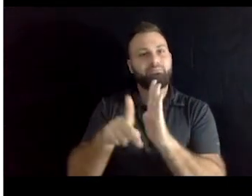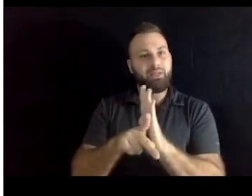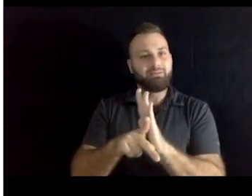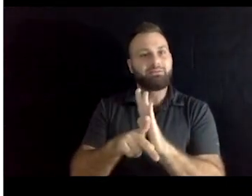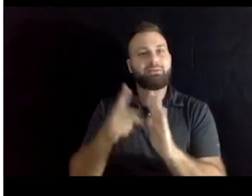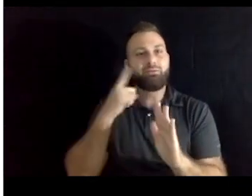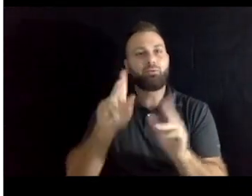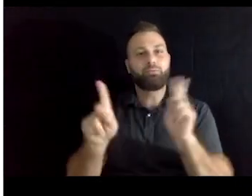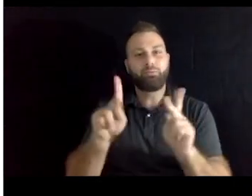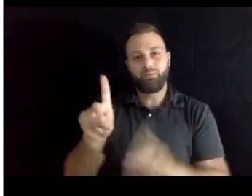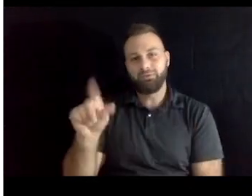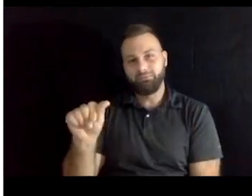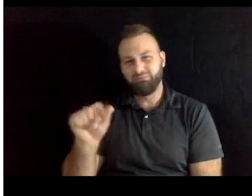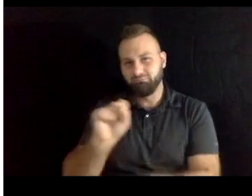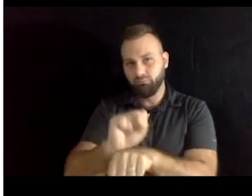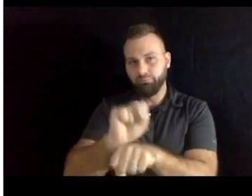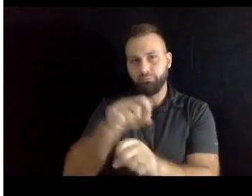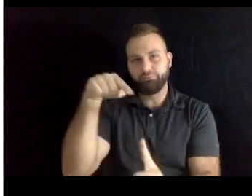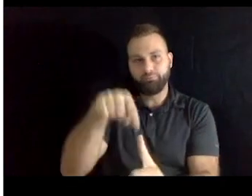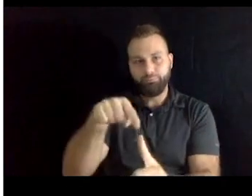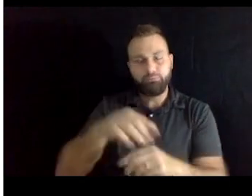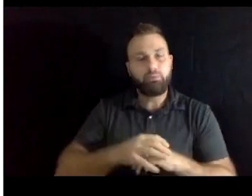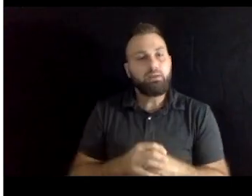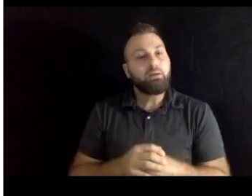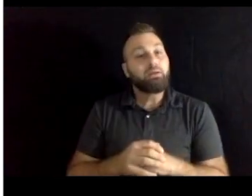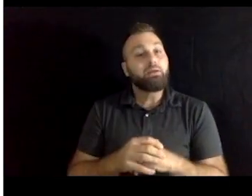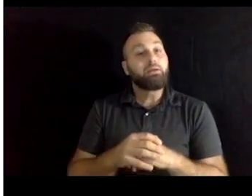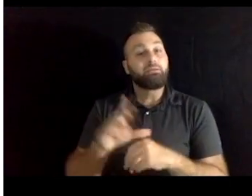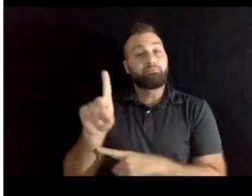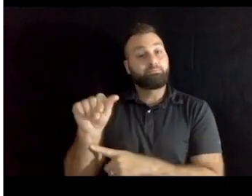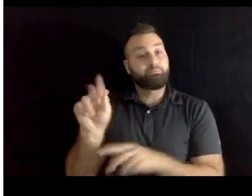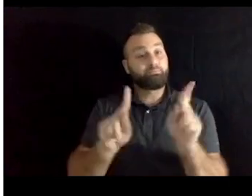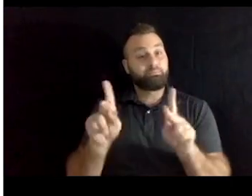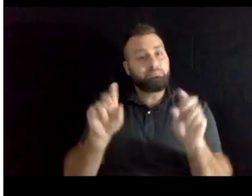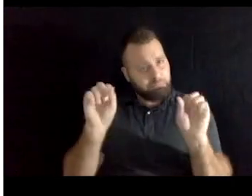disabilities can't work. A lot of them can, and there's a lot of benefits to working,